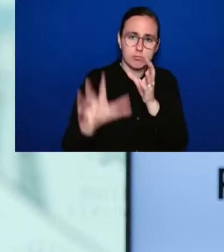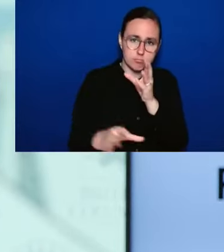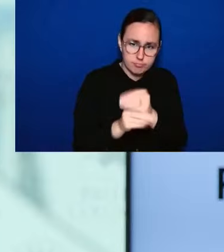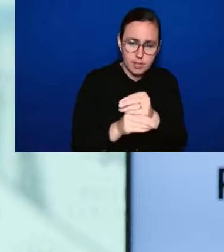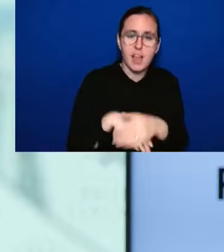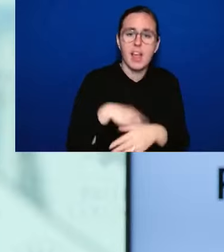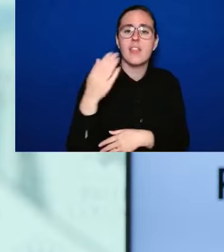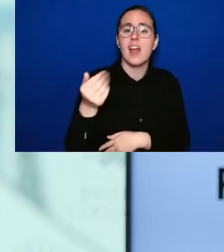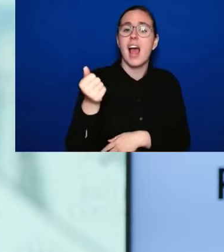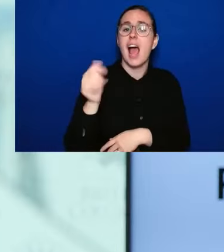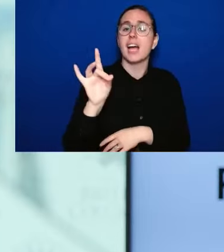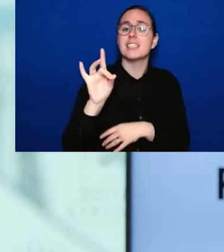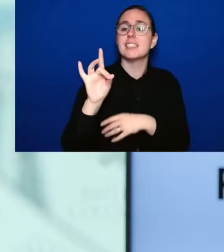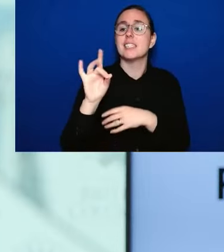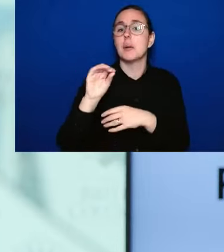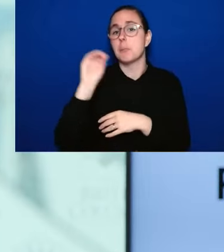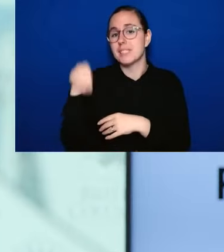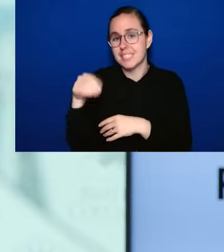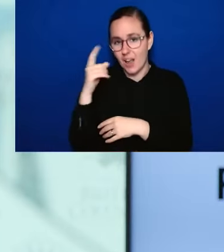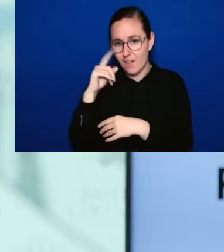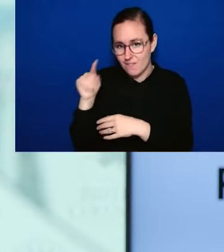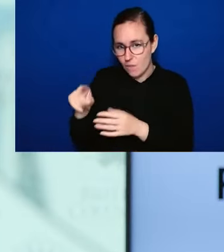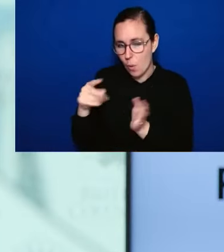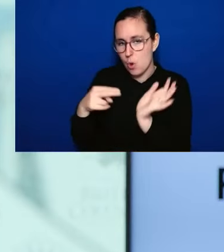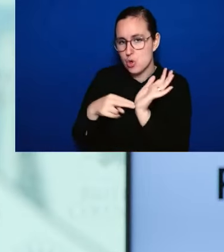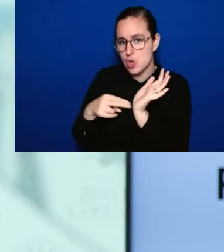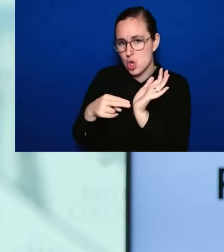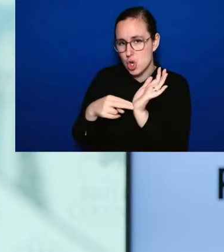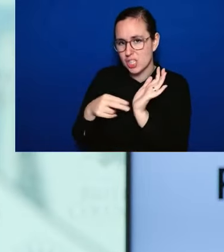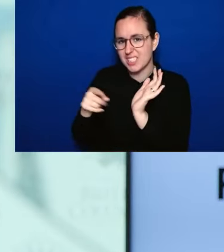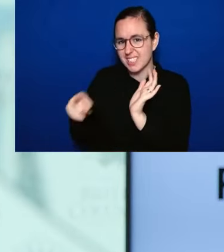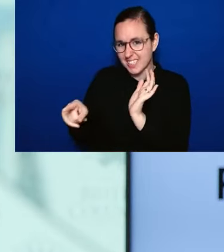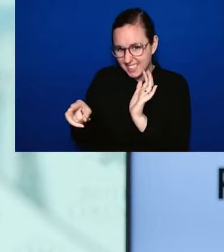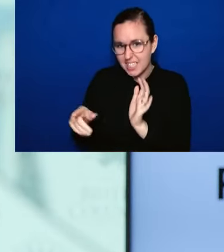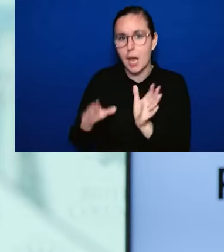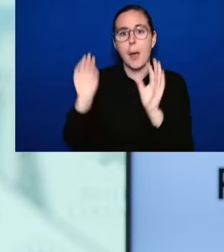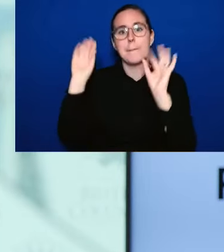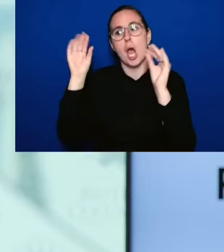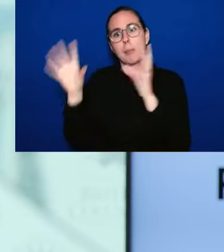seventy. And what you'll say to